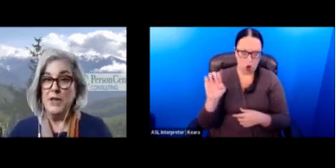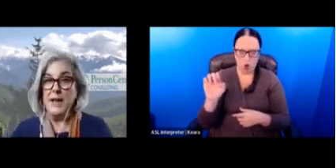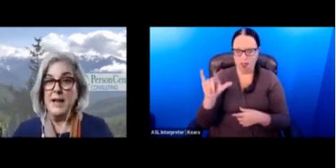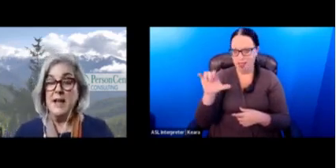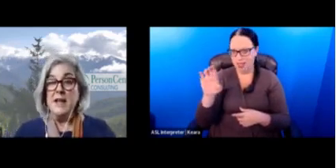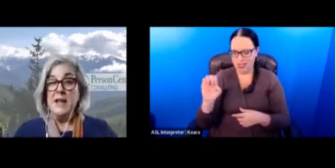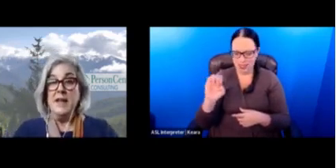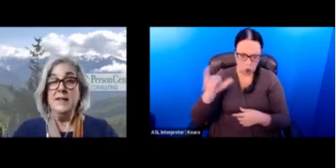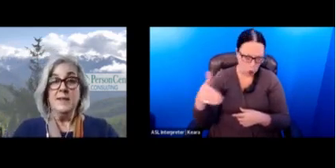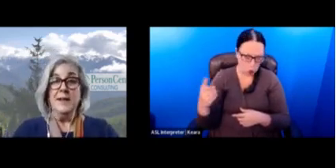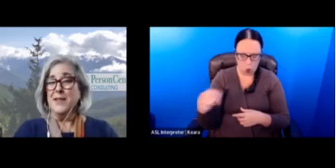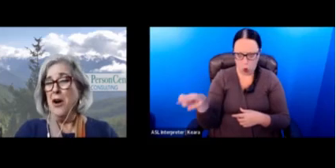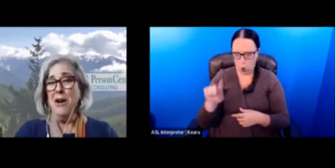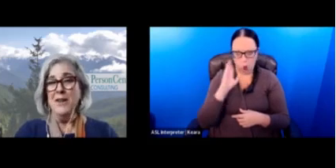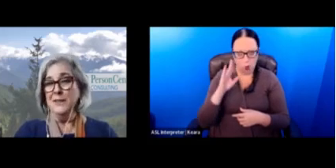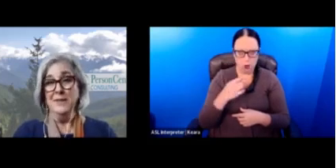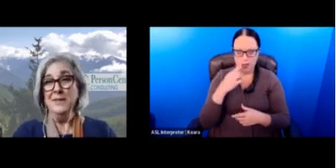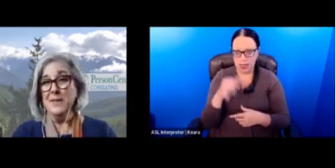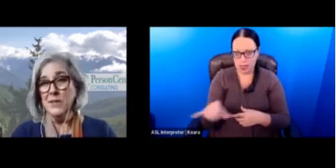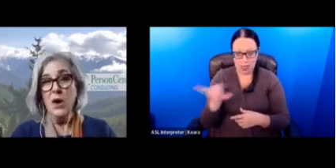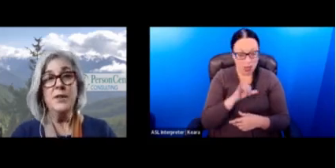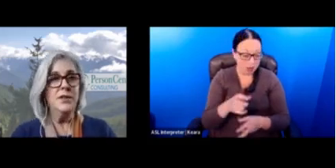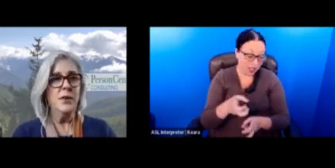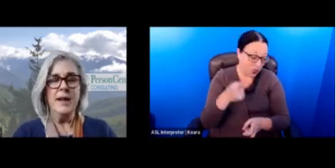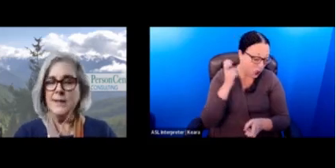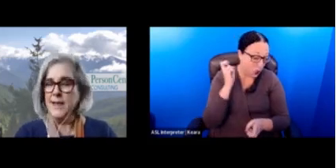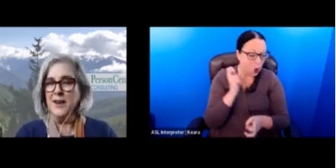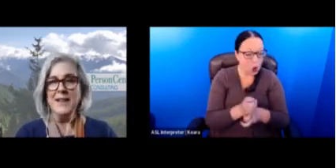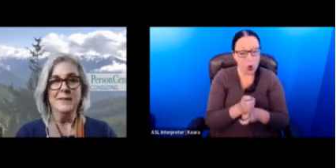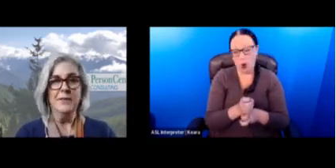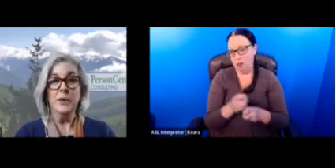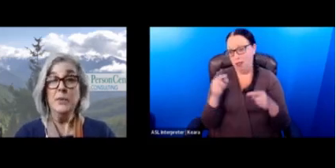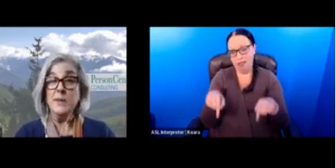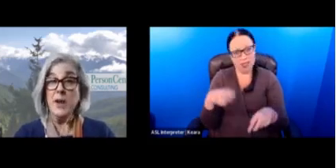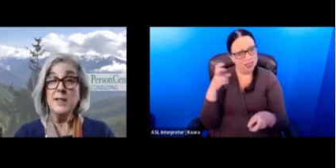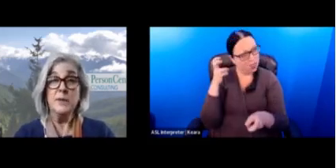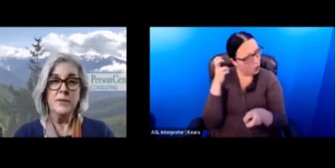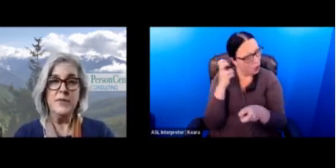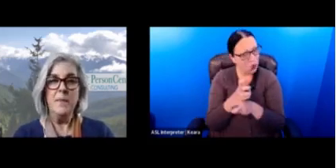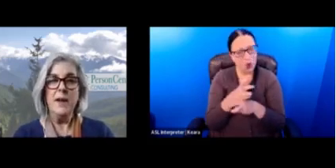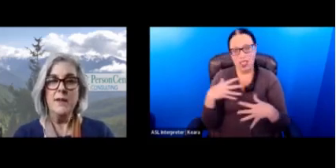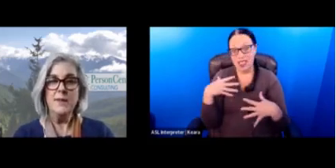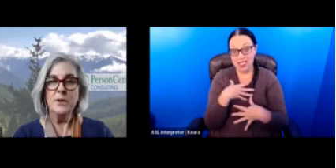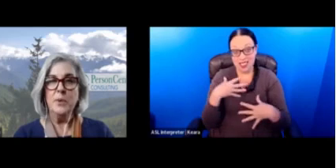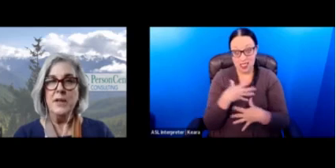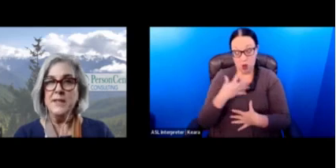from Shannon, it's, it's hard. This is hard to do. And it's scary. If we're responsible for somebody at a certain point in